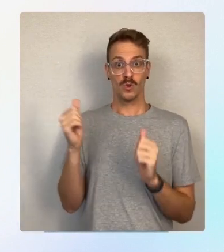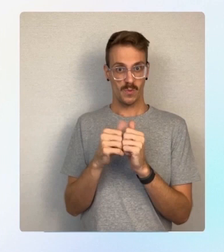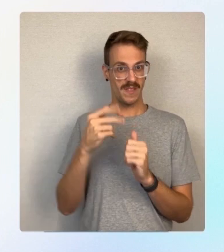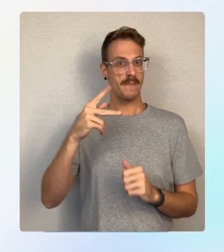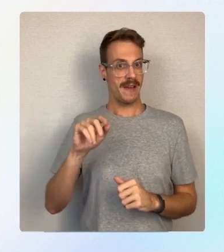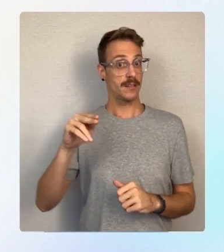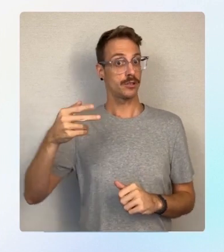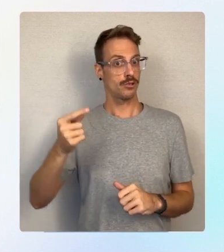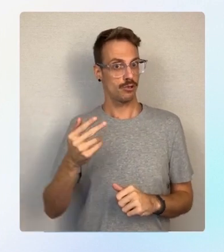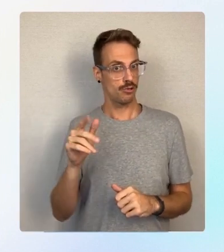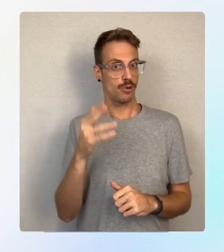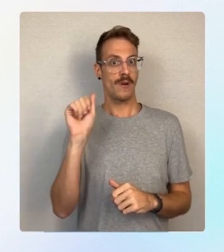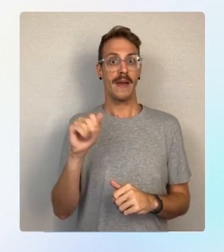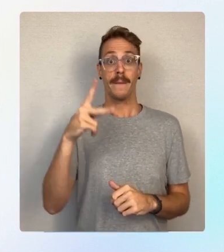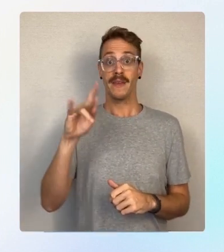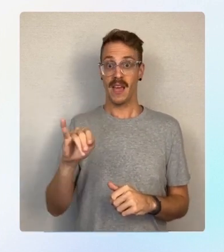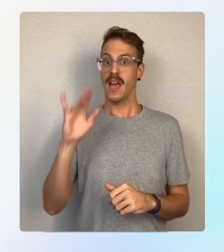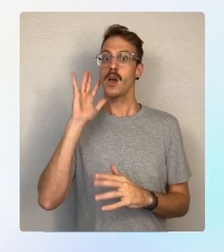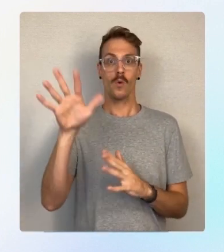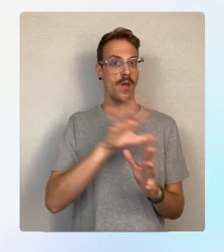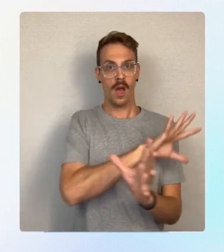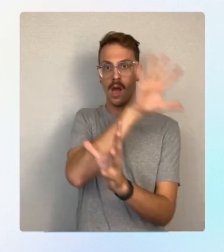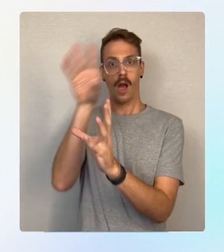will also run seamlessly on Meta Quest Pro.